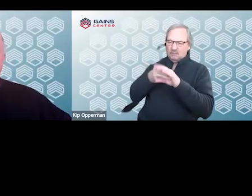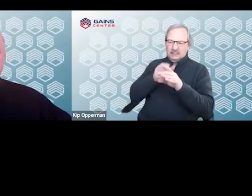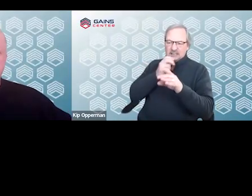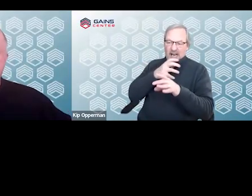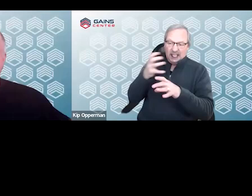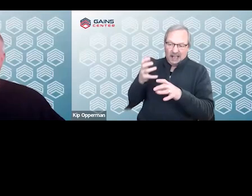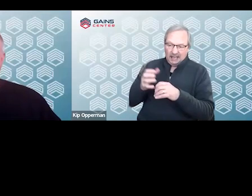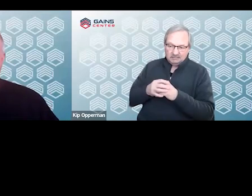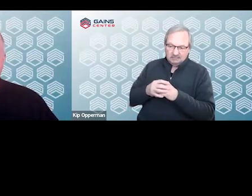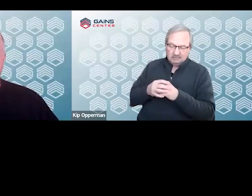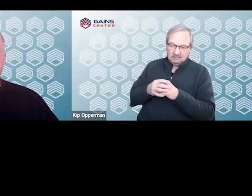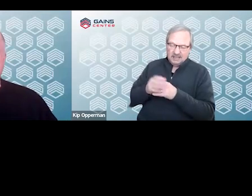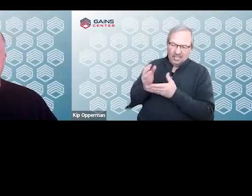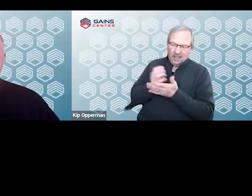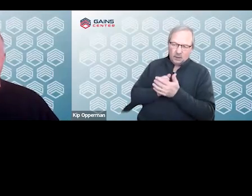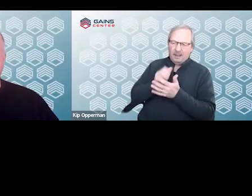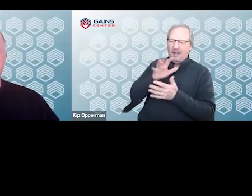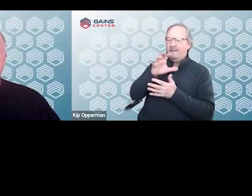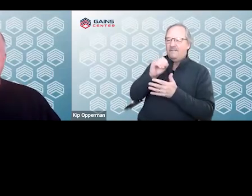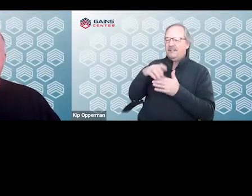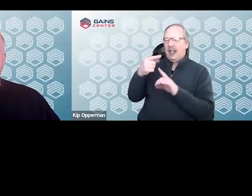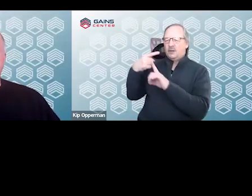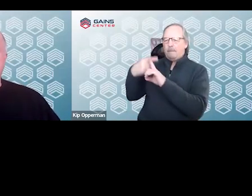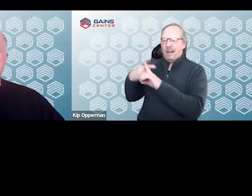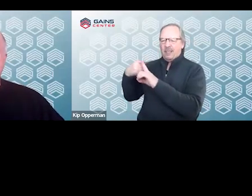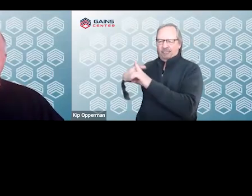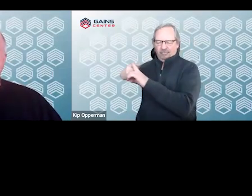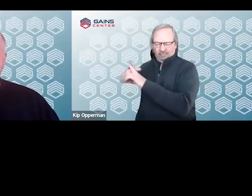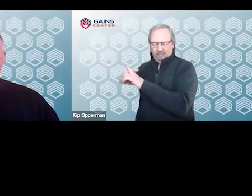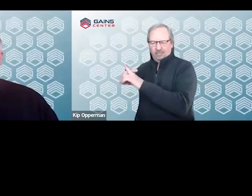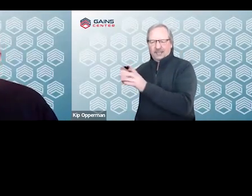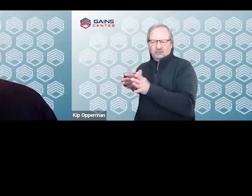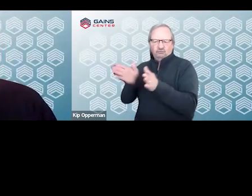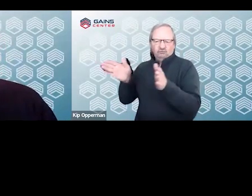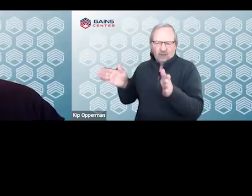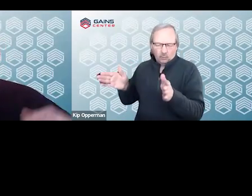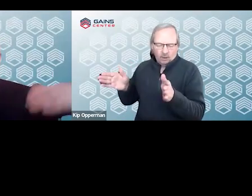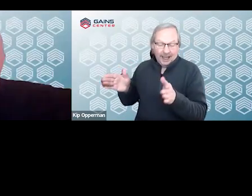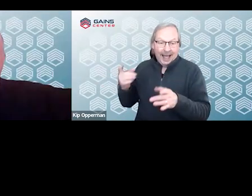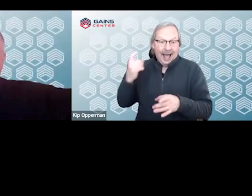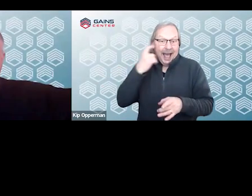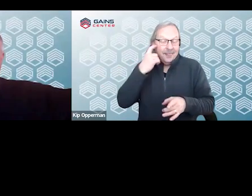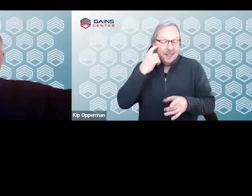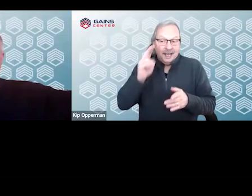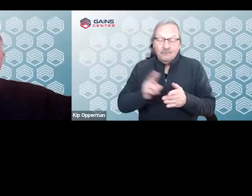They earn about 50 bucks a month, in general. I think if we used a higher incentive amount